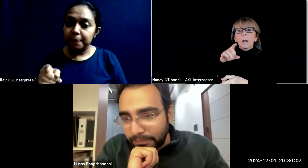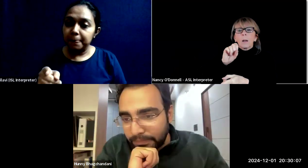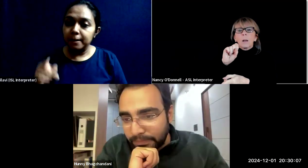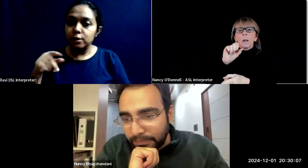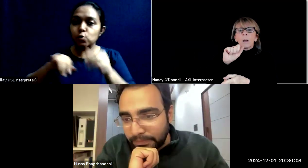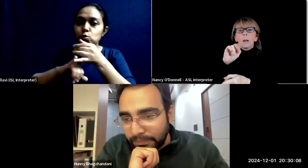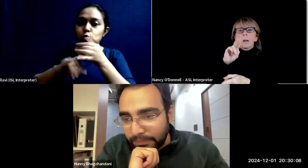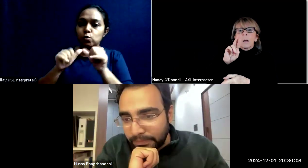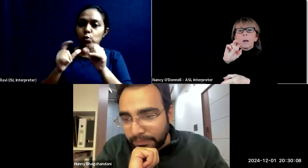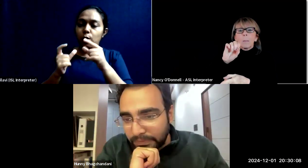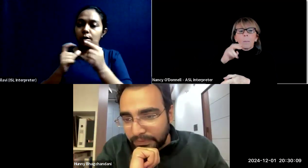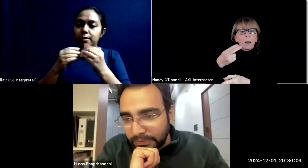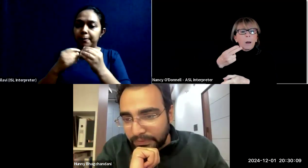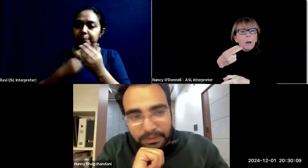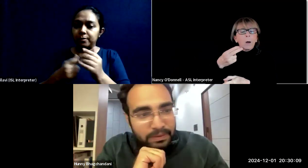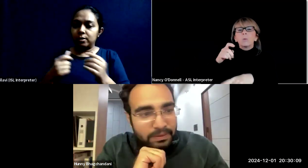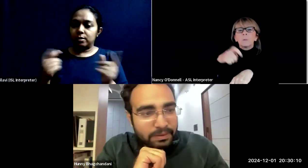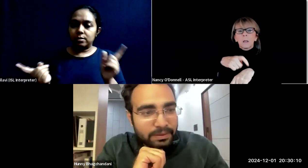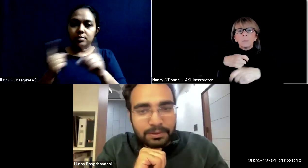Yeah, Geri, it's time to switch the interpreters.